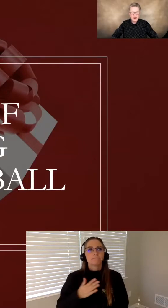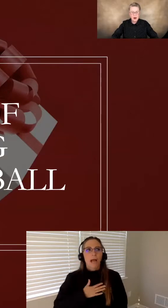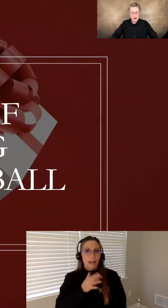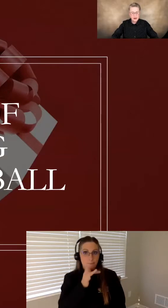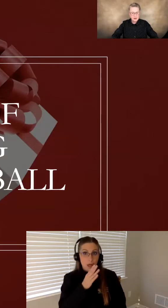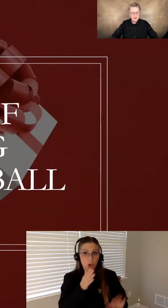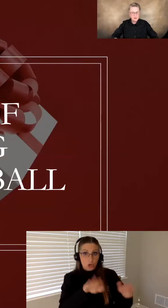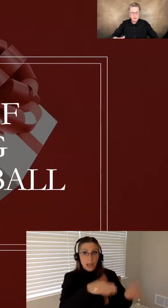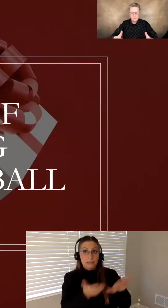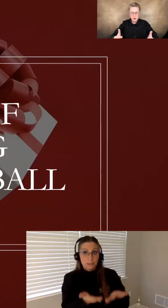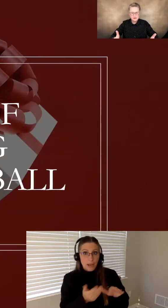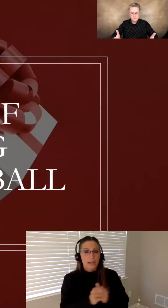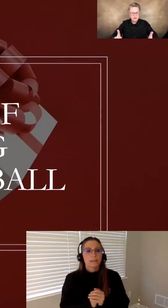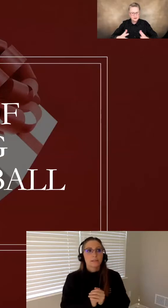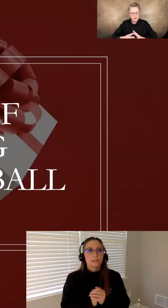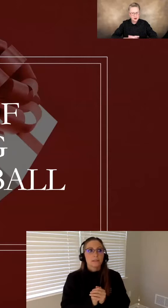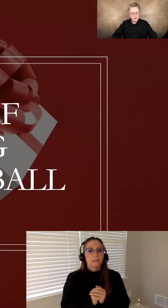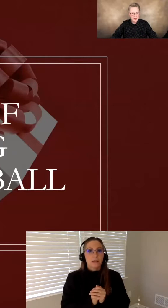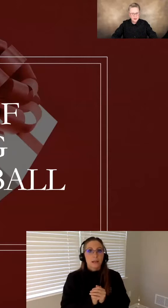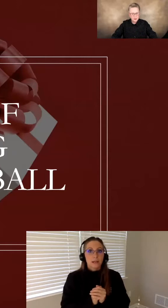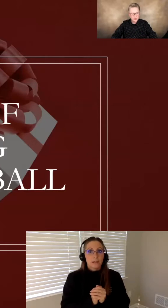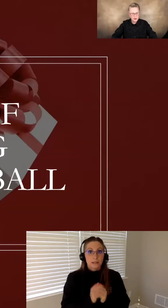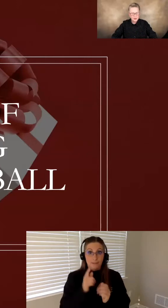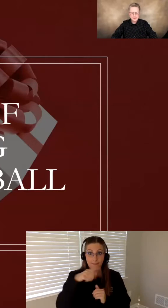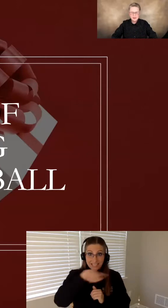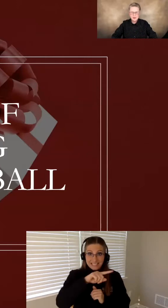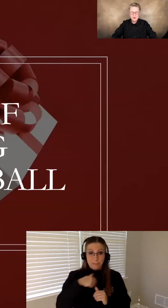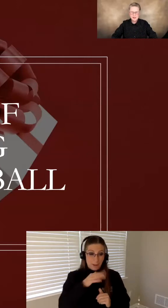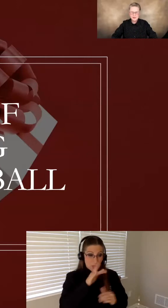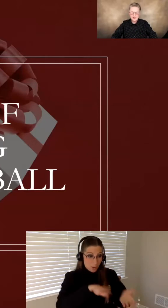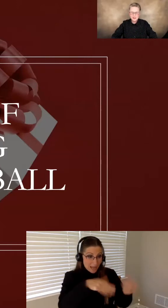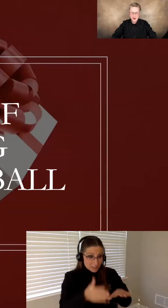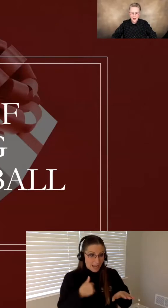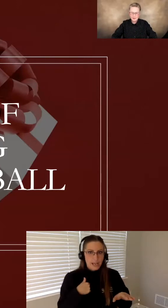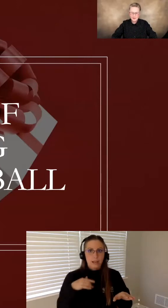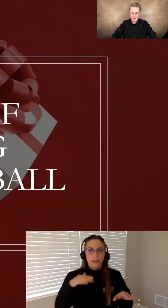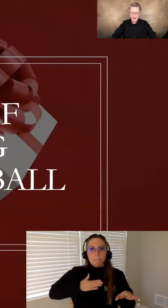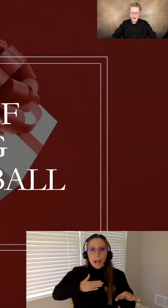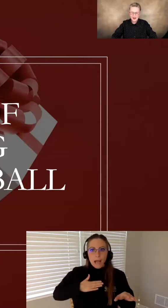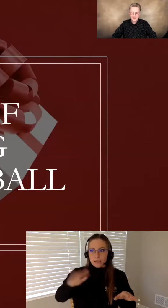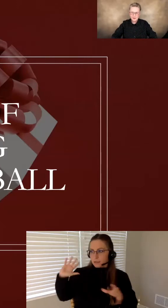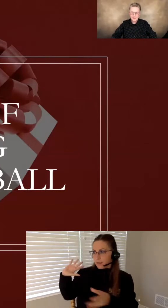I have put most of this on the back burner so this is the first time that I have really